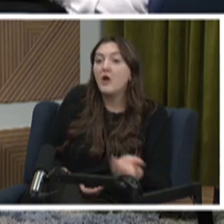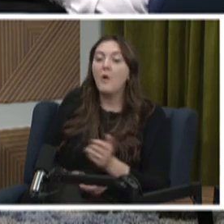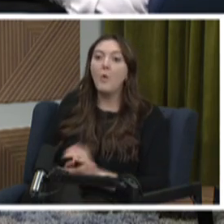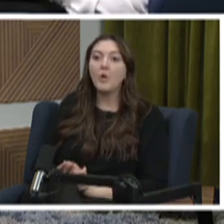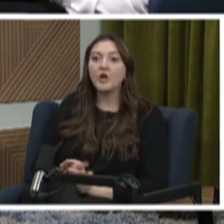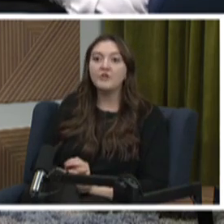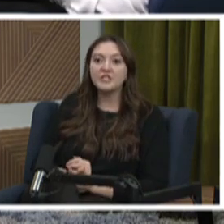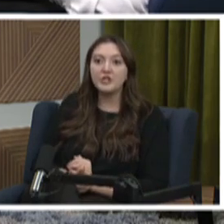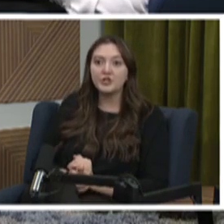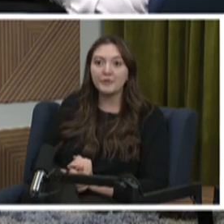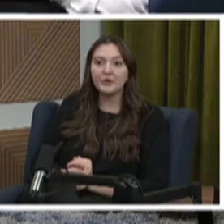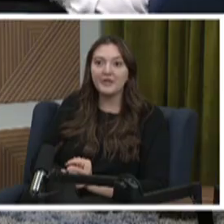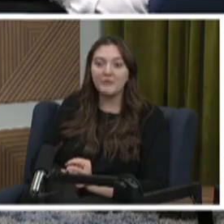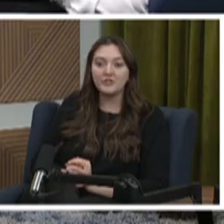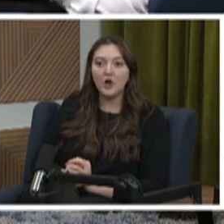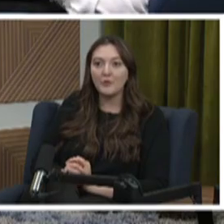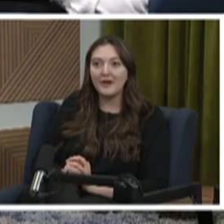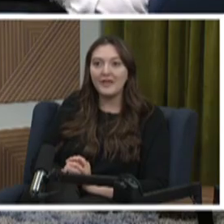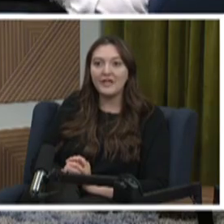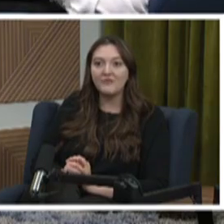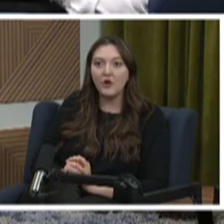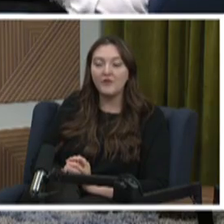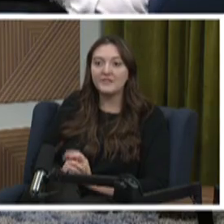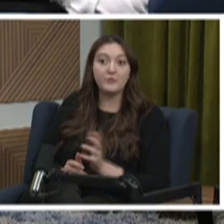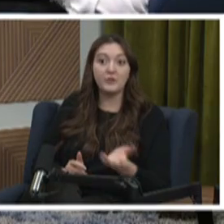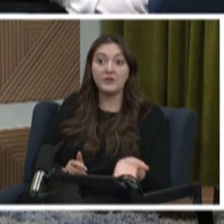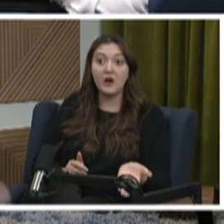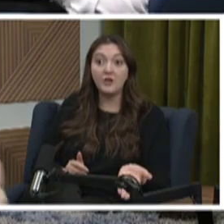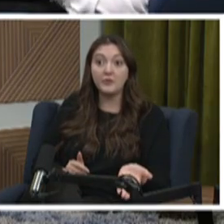Or used an interpreter that was already involved within Hollywood.